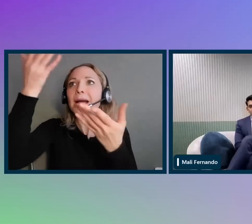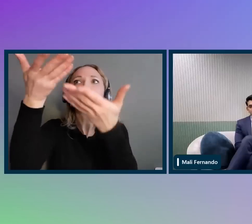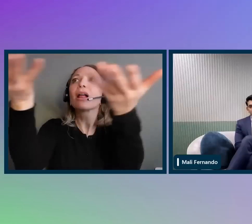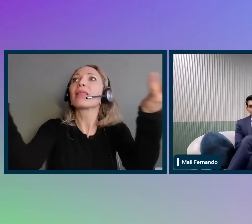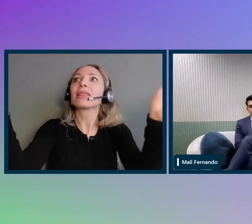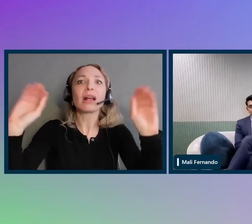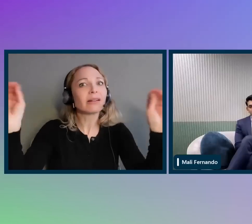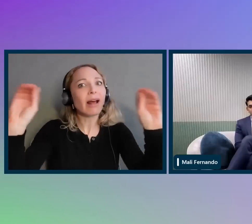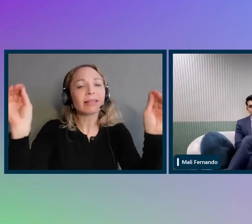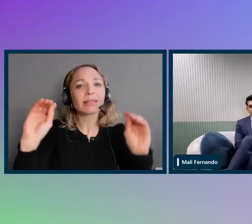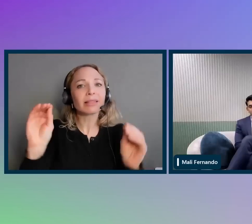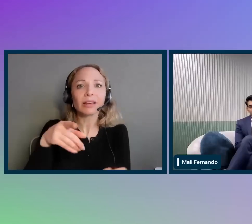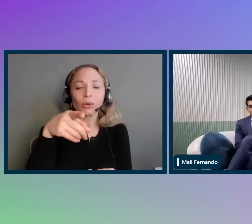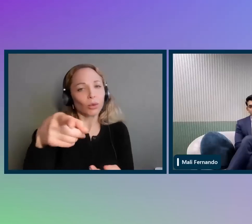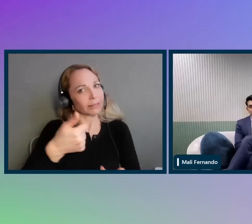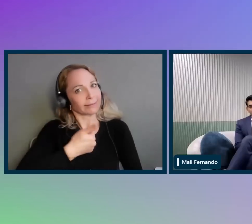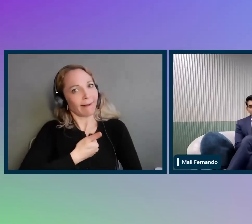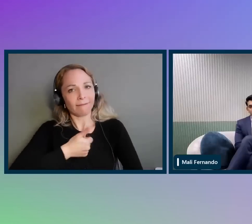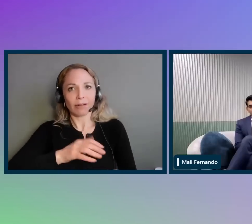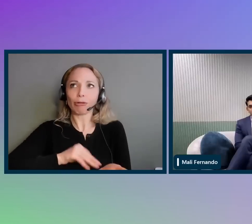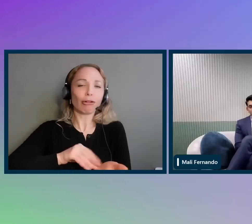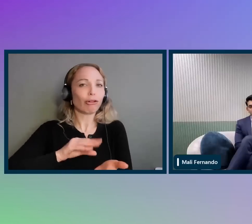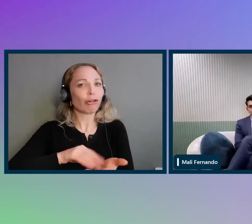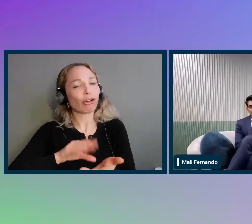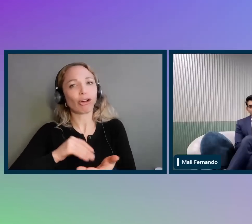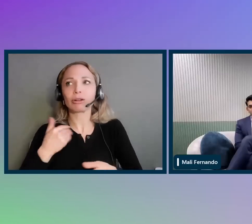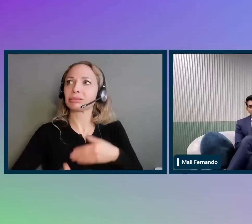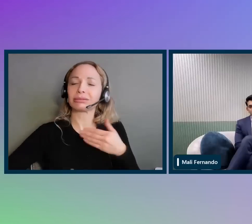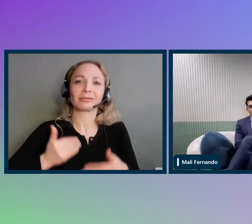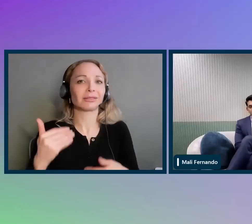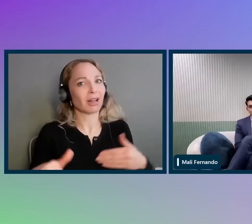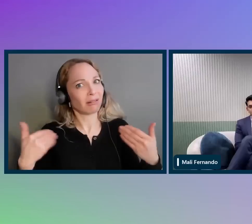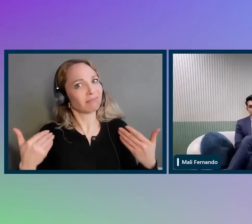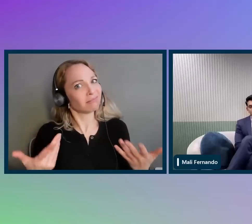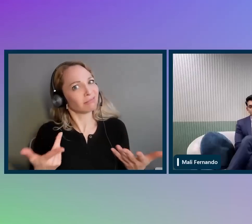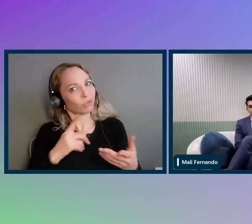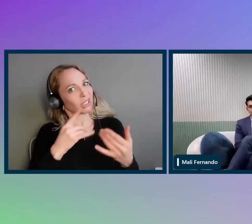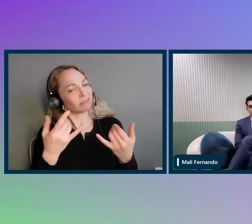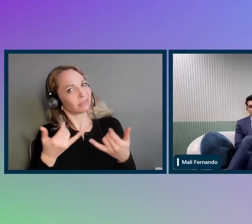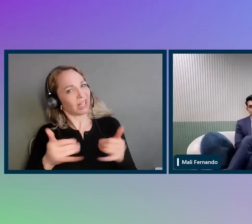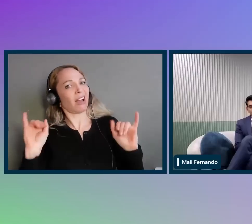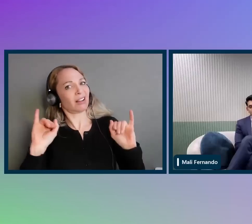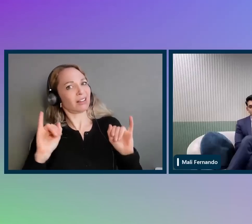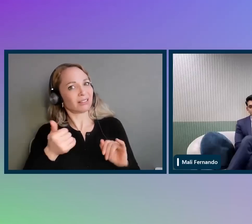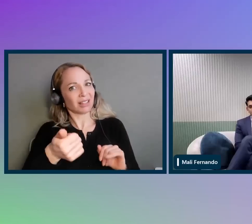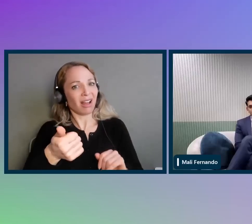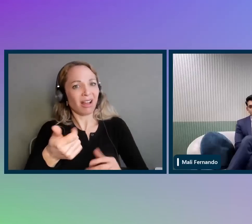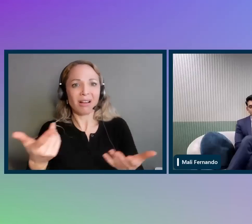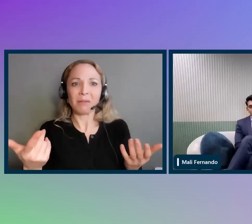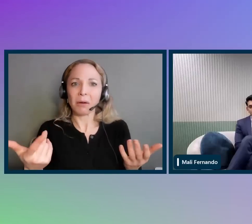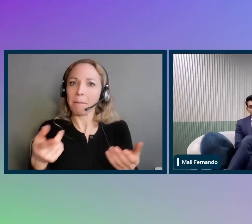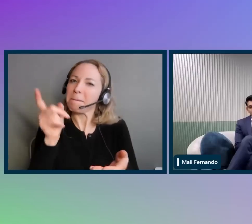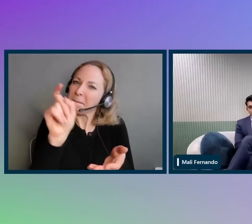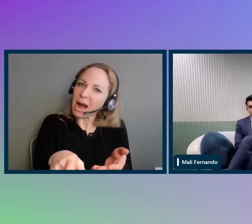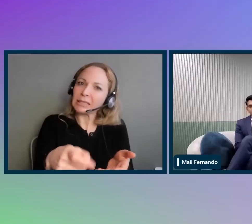but I'm wondering, other leaders like you who are beginning this journey of accessibility,